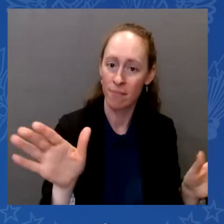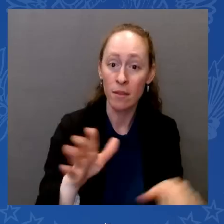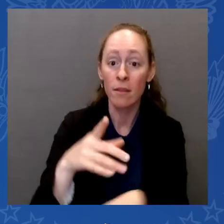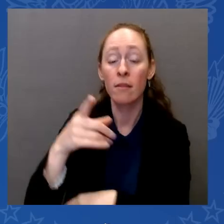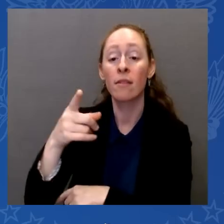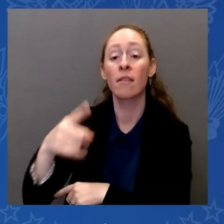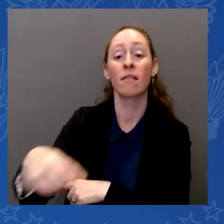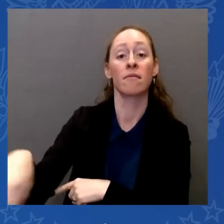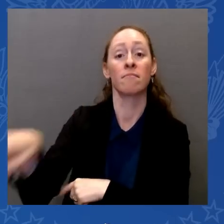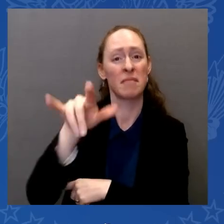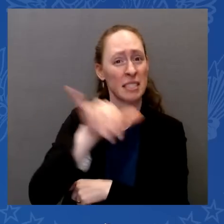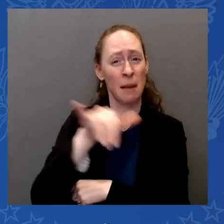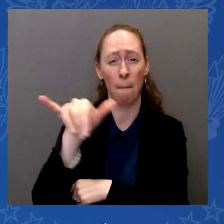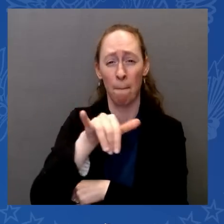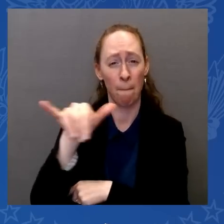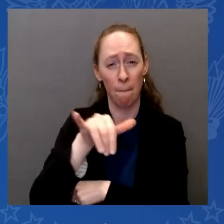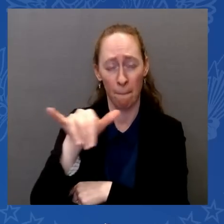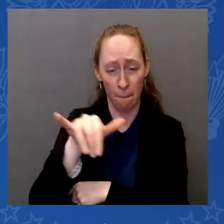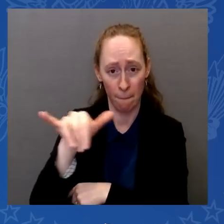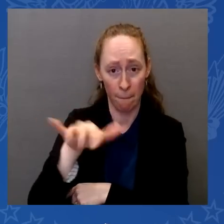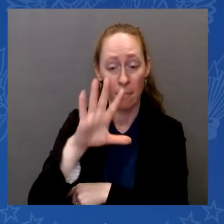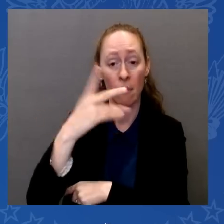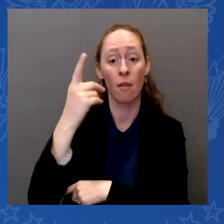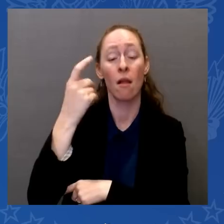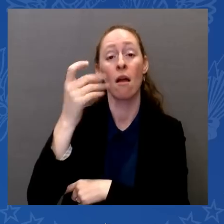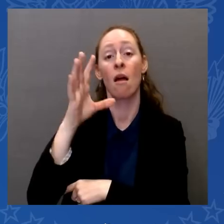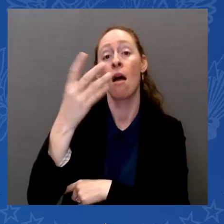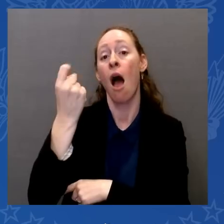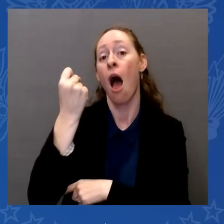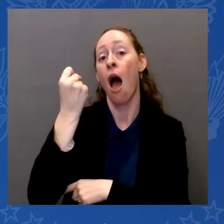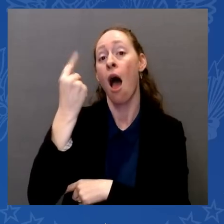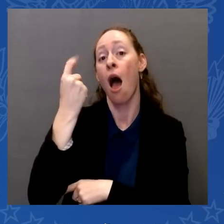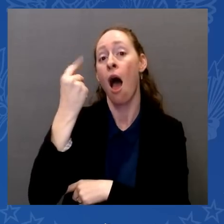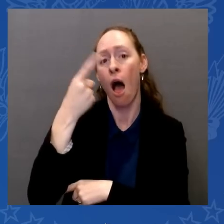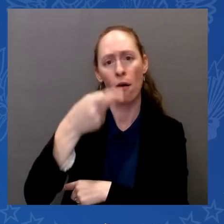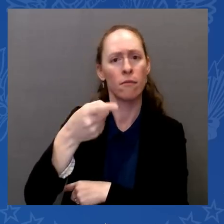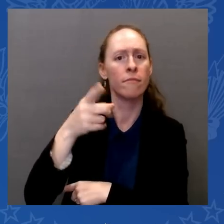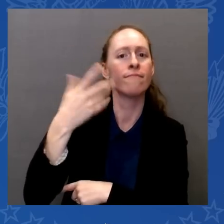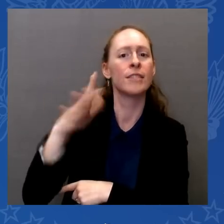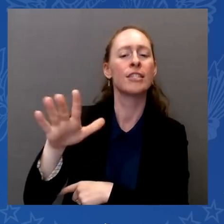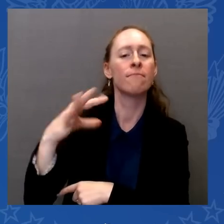you'll get up to an additional $10,000 knocked off that debt -- so $20,000 in relief.